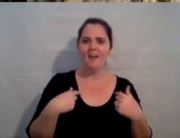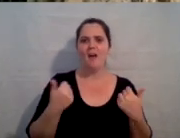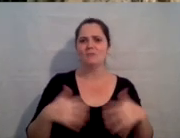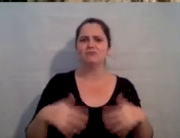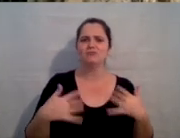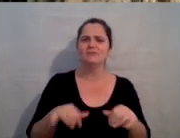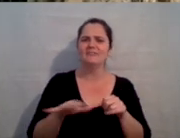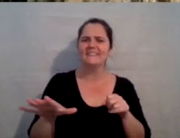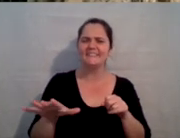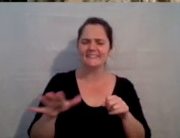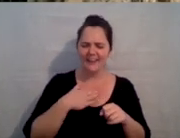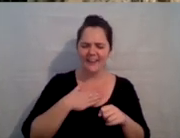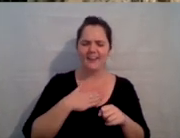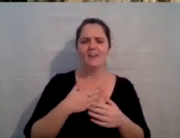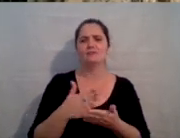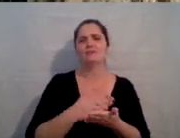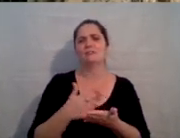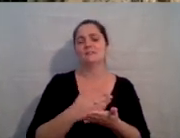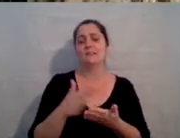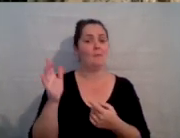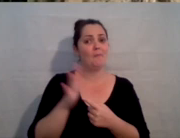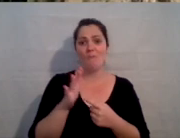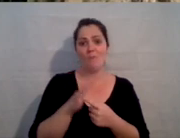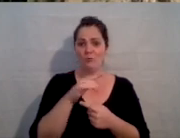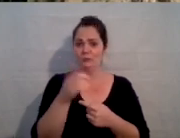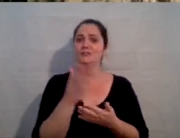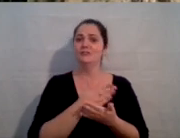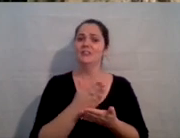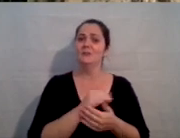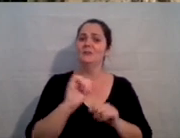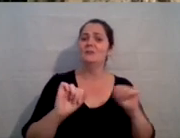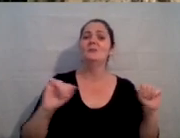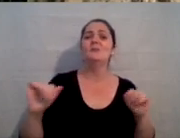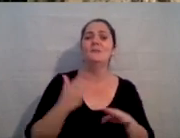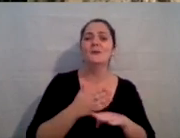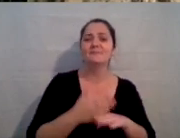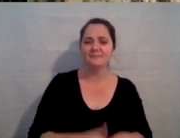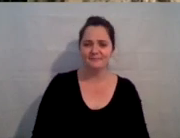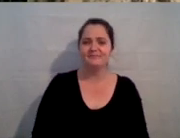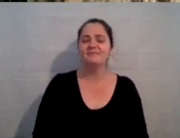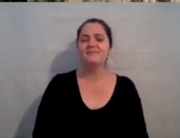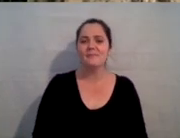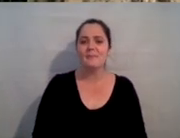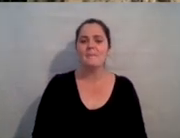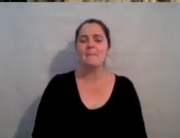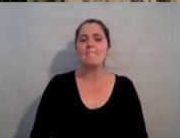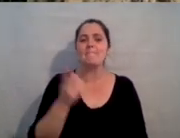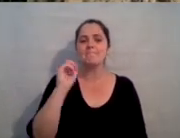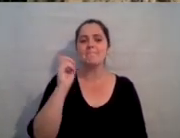Sharing what you're doing is really important when we do these sessions. Alright so let's get into the final one, let's do a final contrapposto, let's